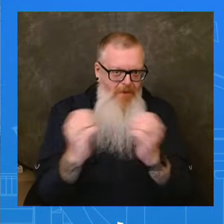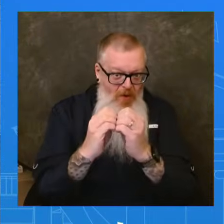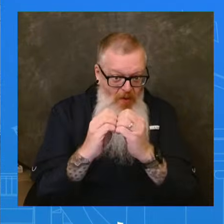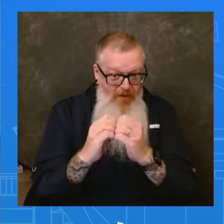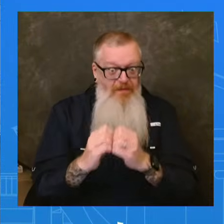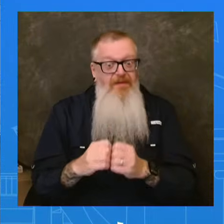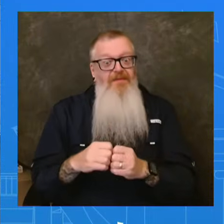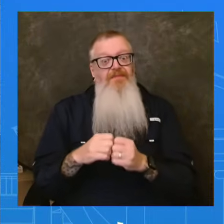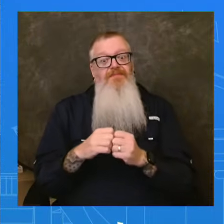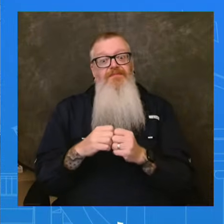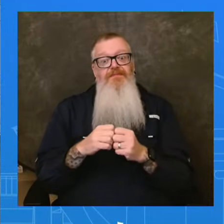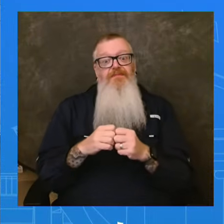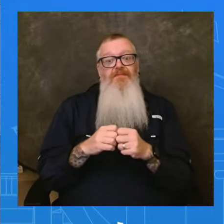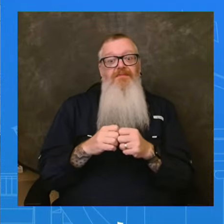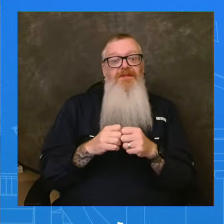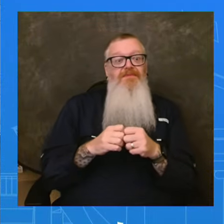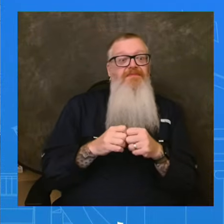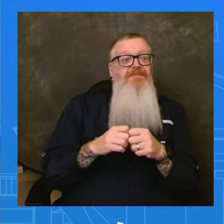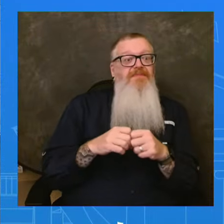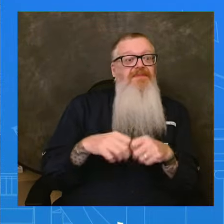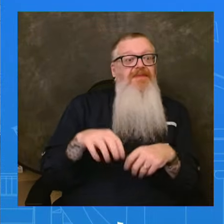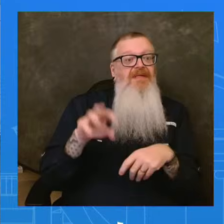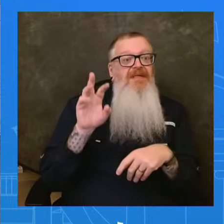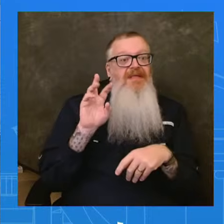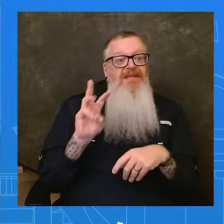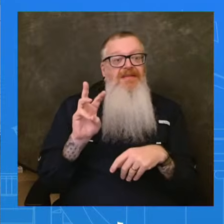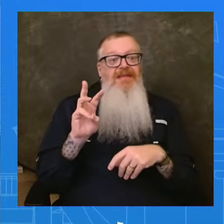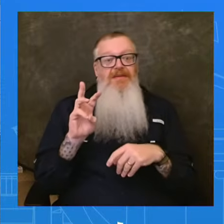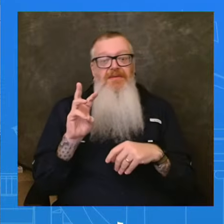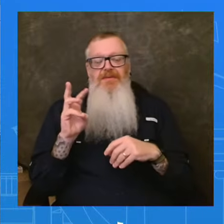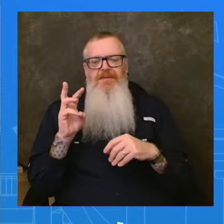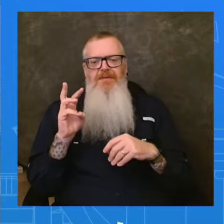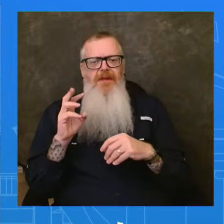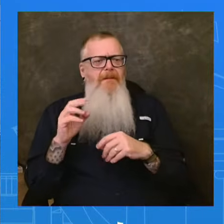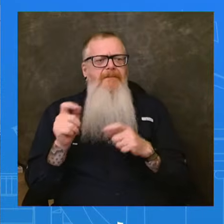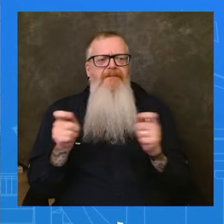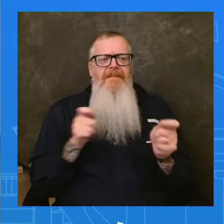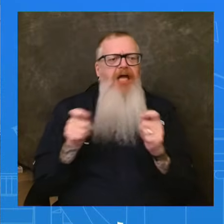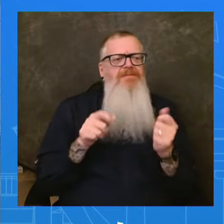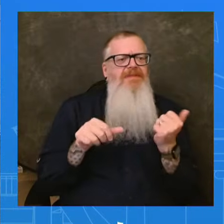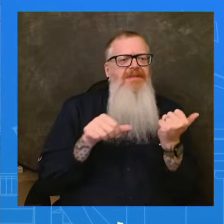and dozens of medical facility assessment personnel into the area pre-landfall.